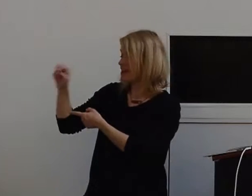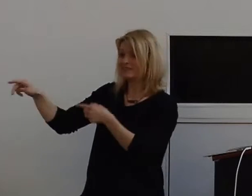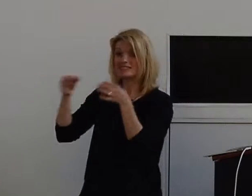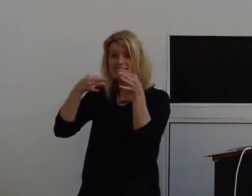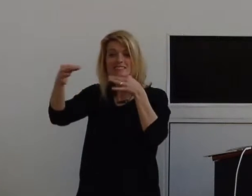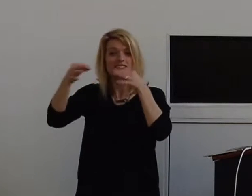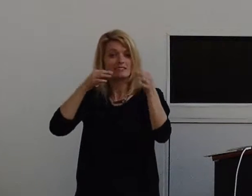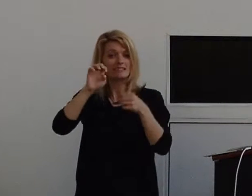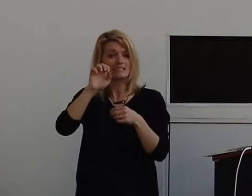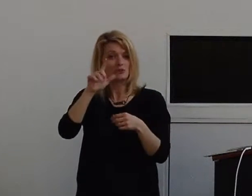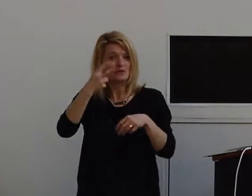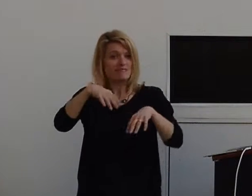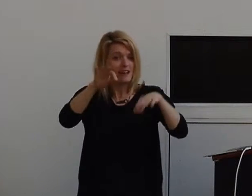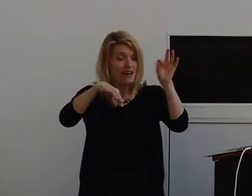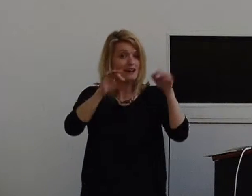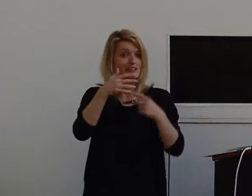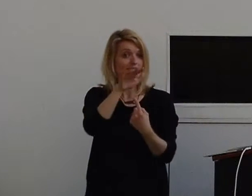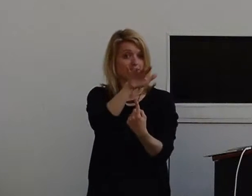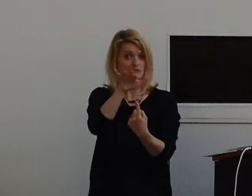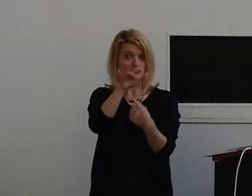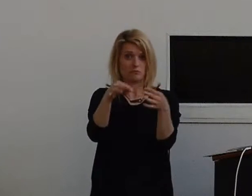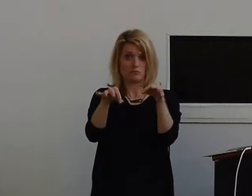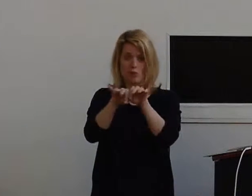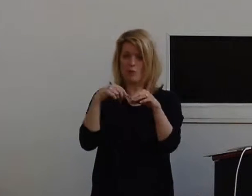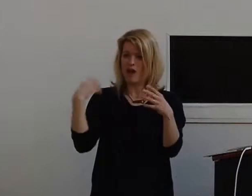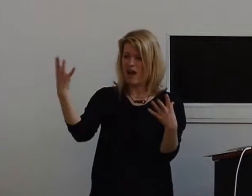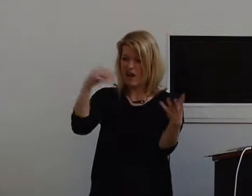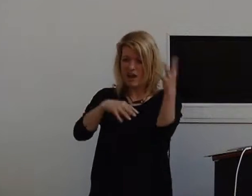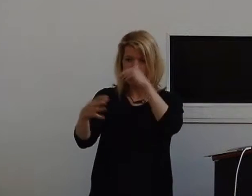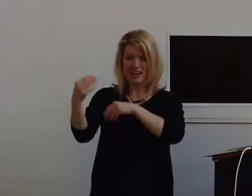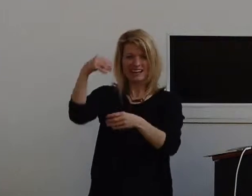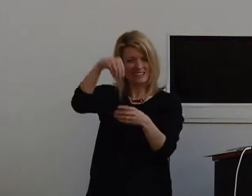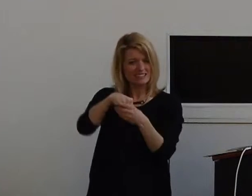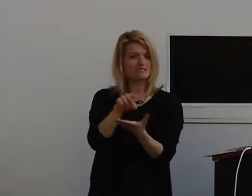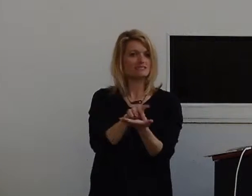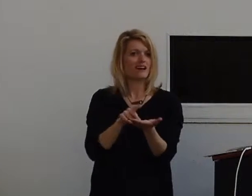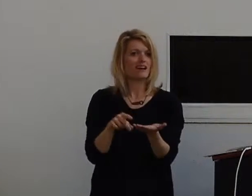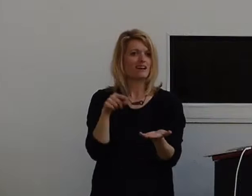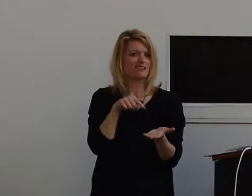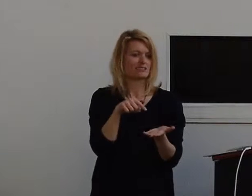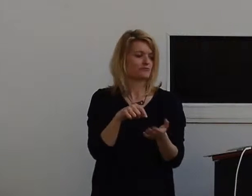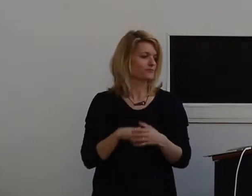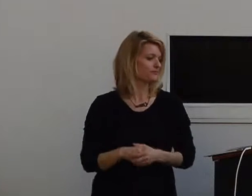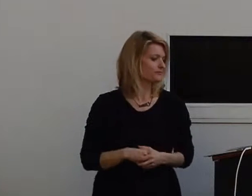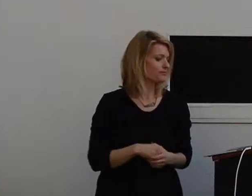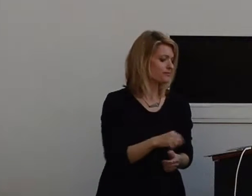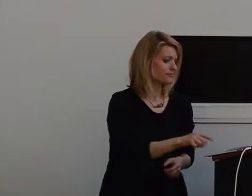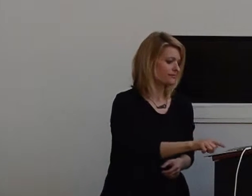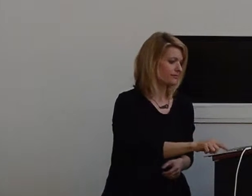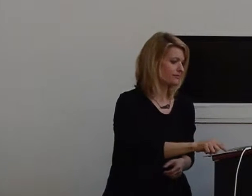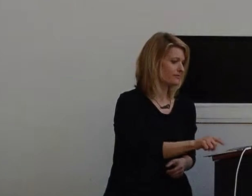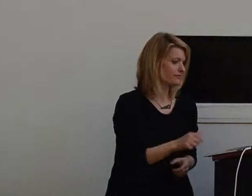shared, such as the importance of fingerspelling. We've incorporated these research findings,